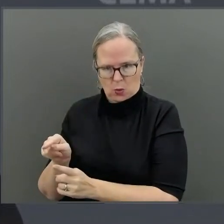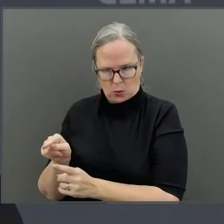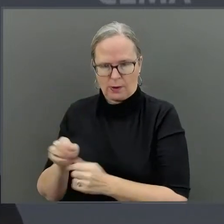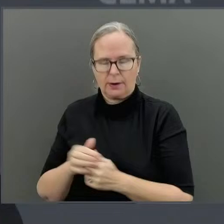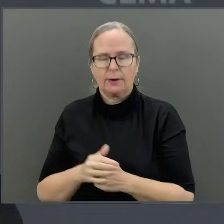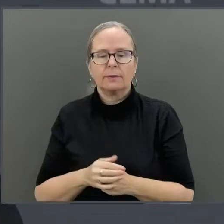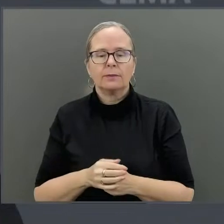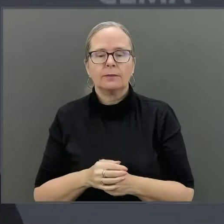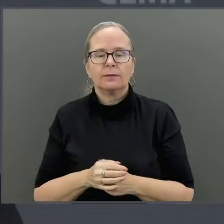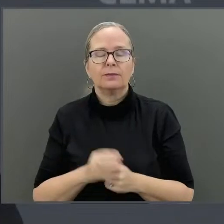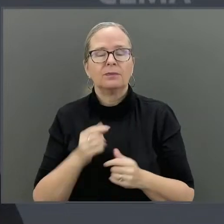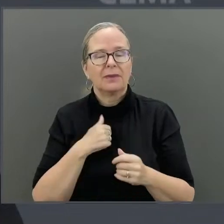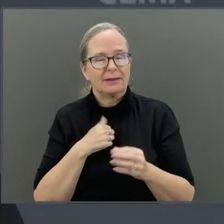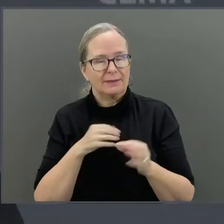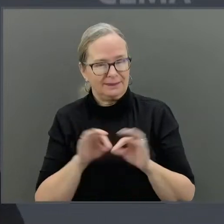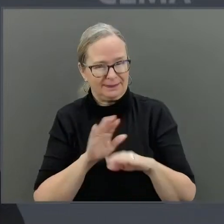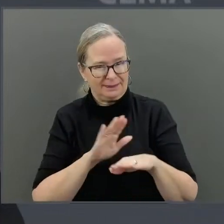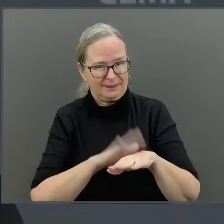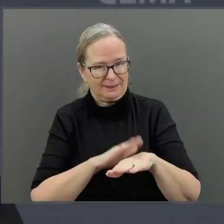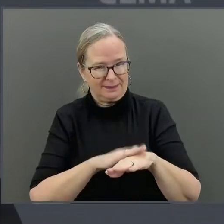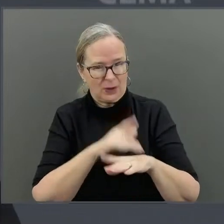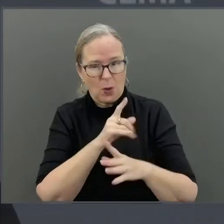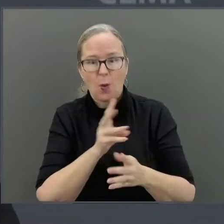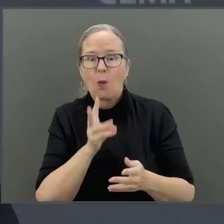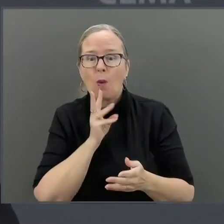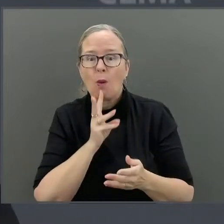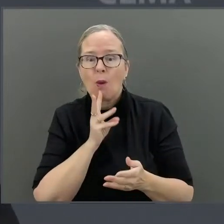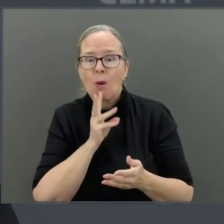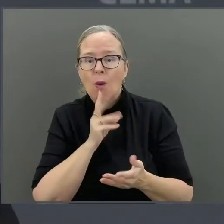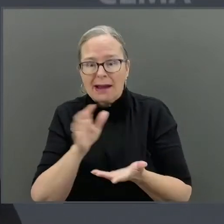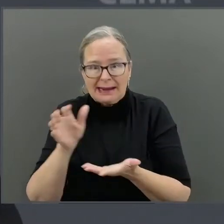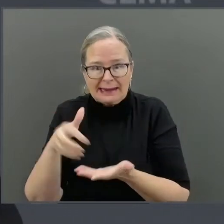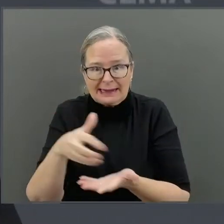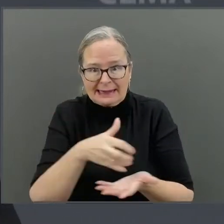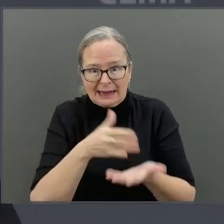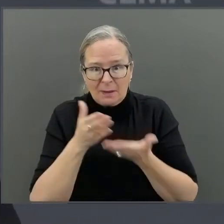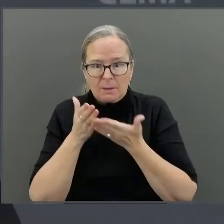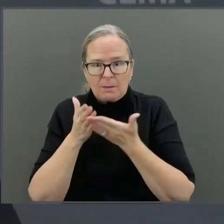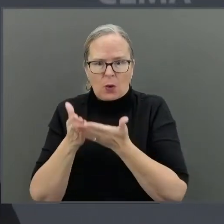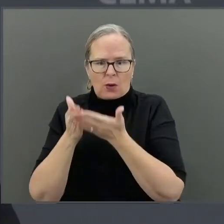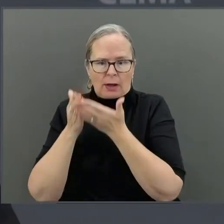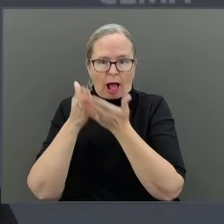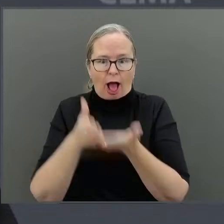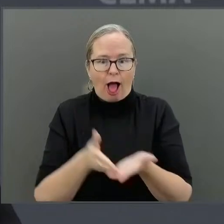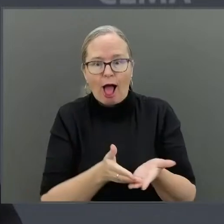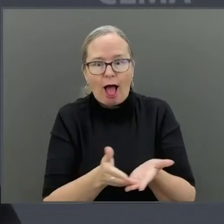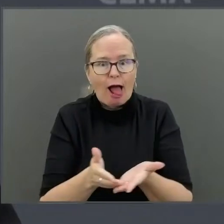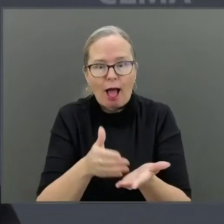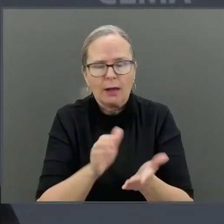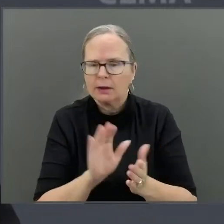the West Baker Park boat launch will remain open at this time access to this nonpotable